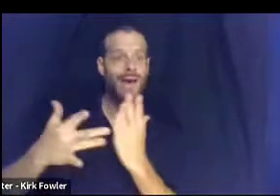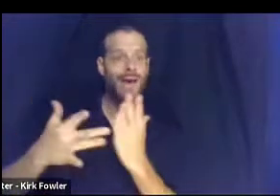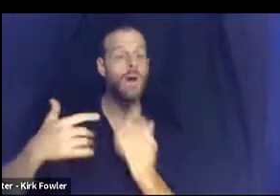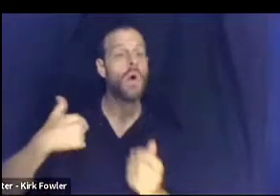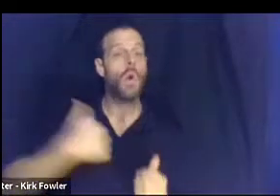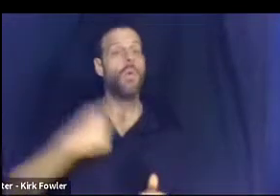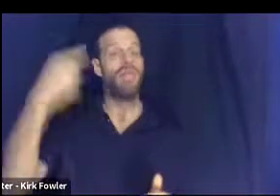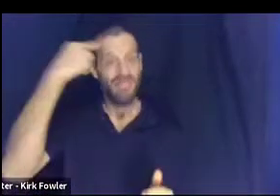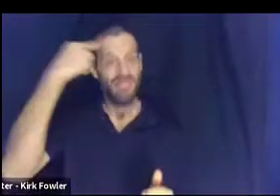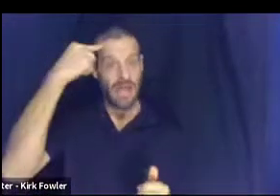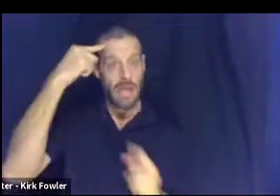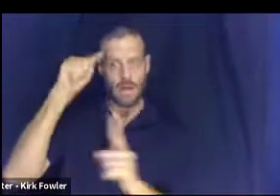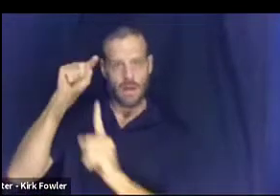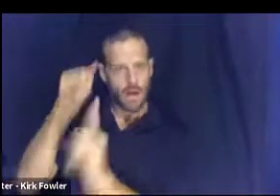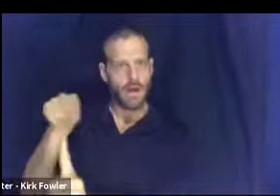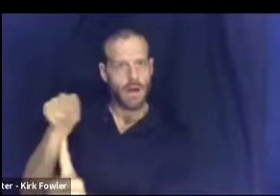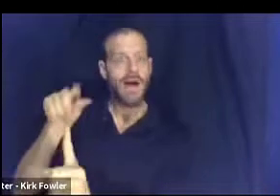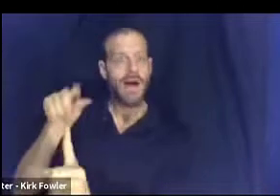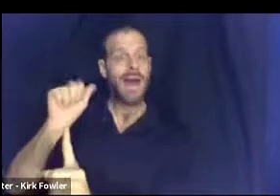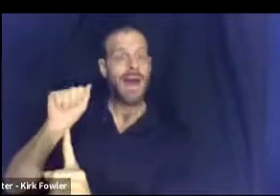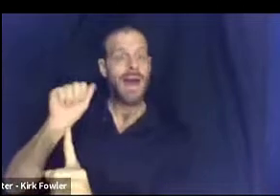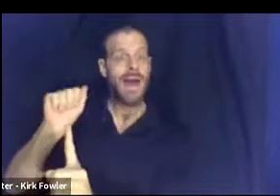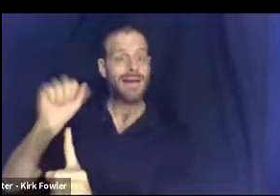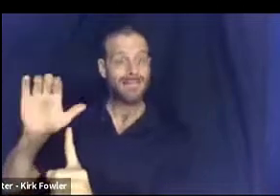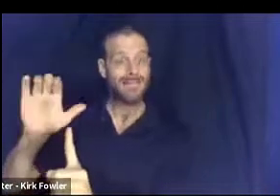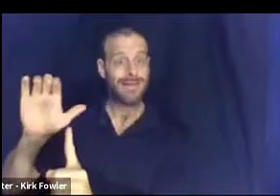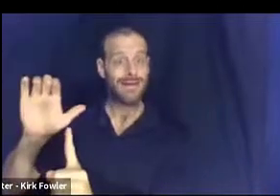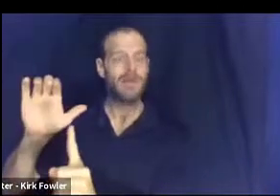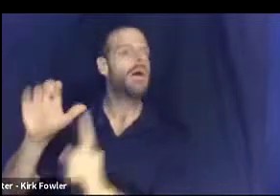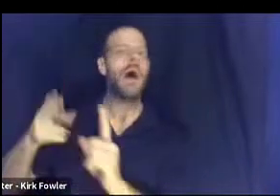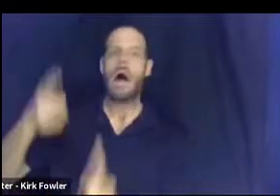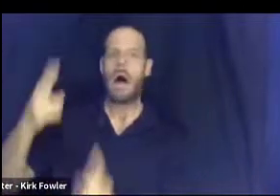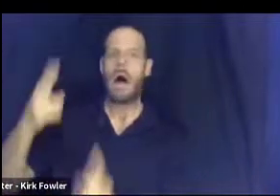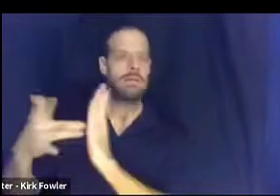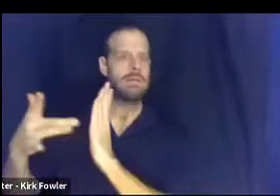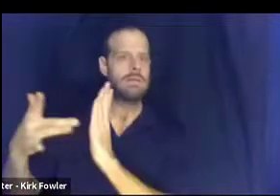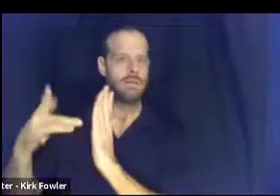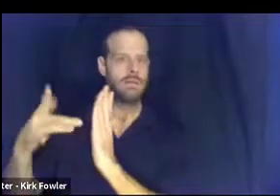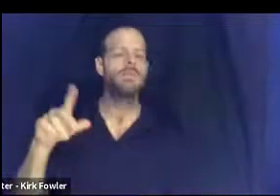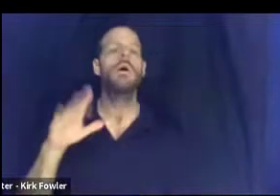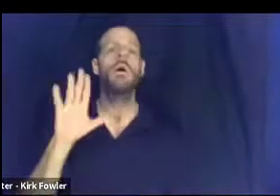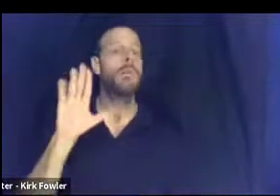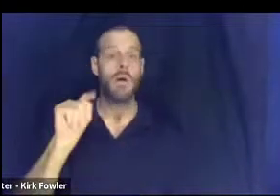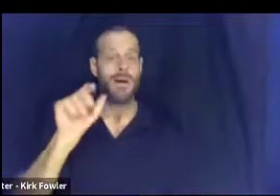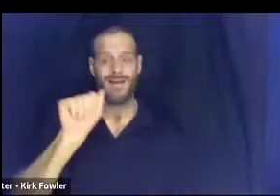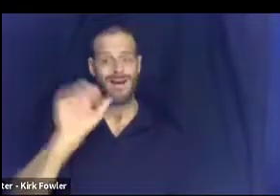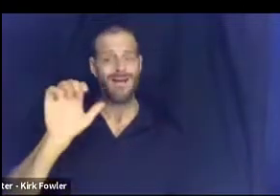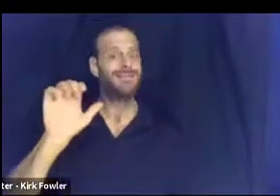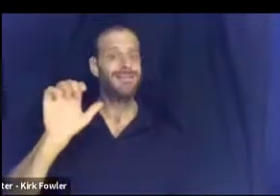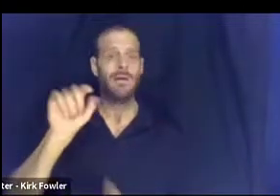that when we hear AAC we think high-tech device, right? But AAC includes all forms of communication.